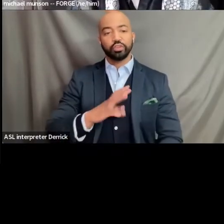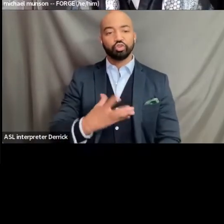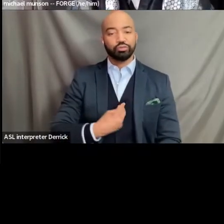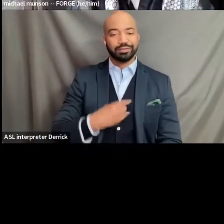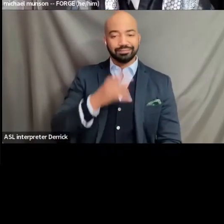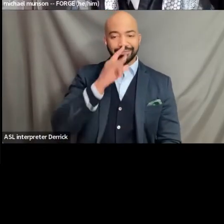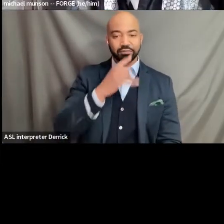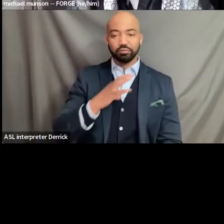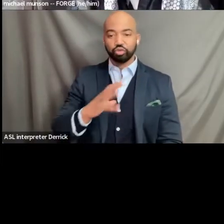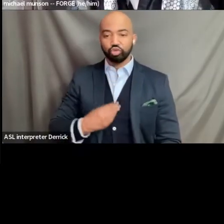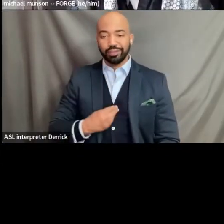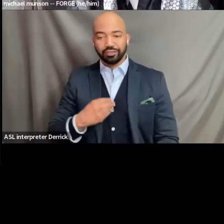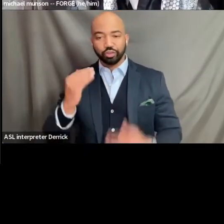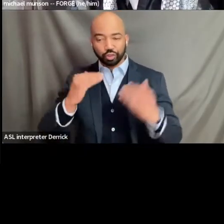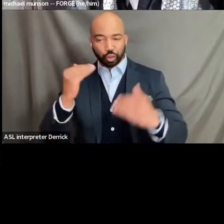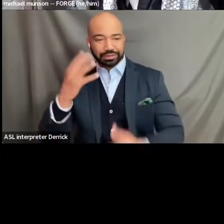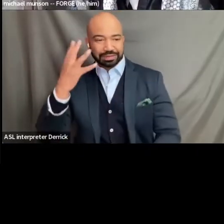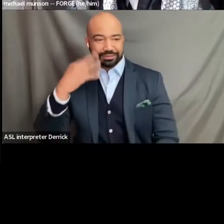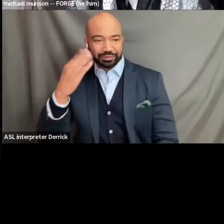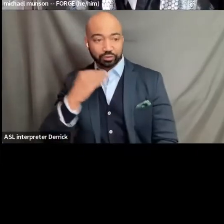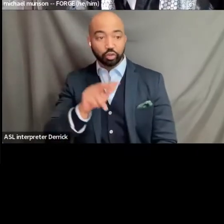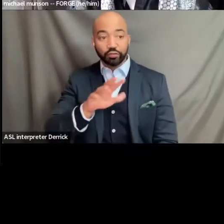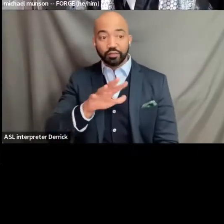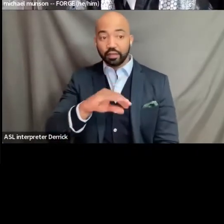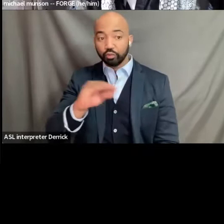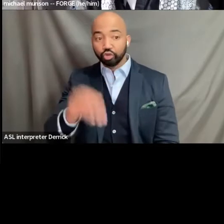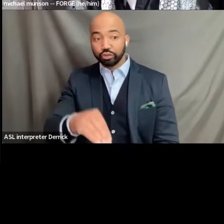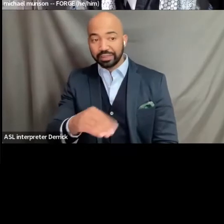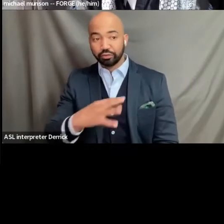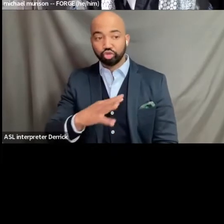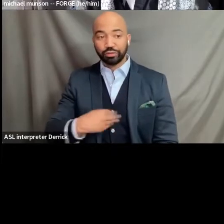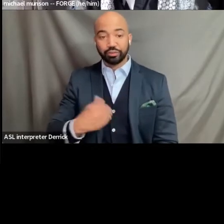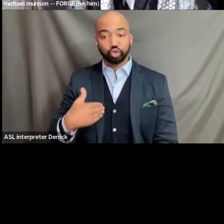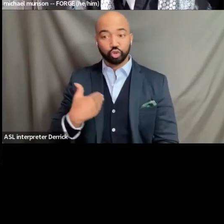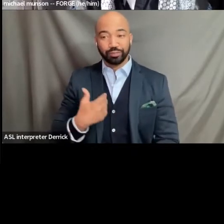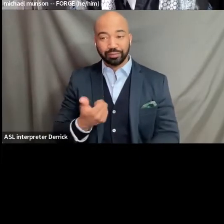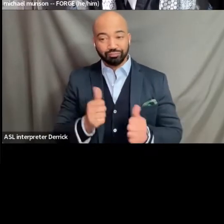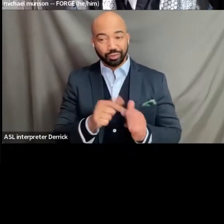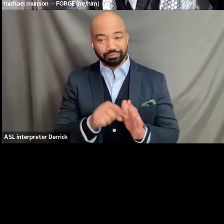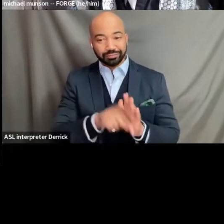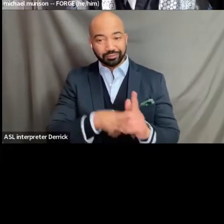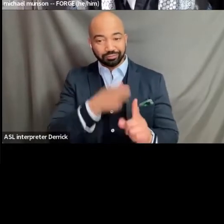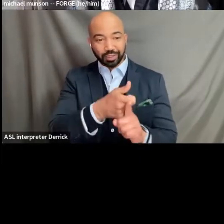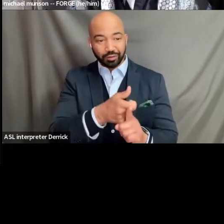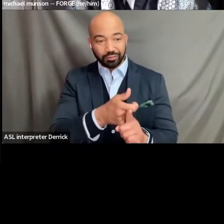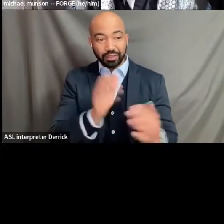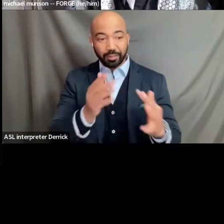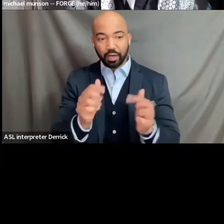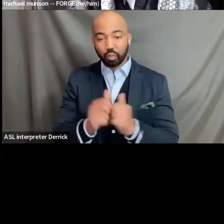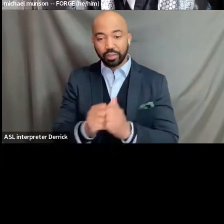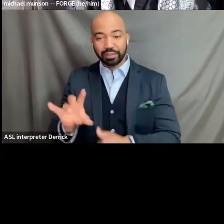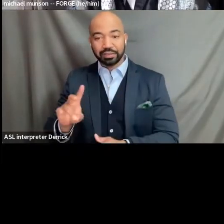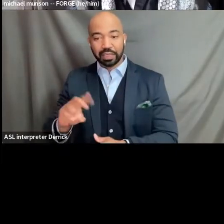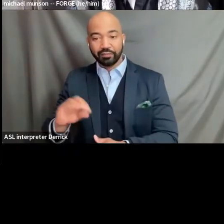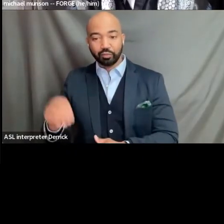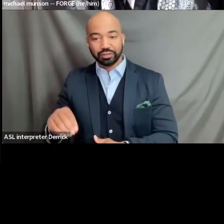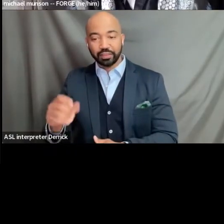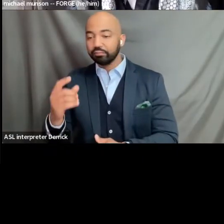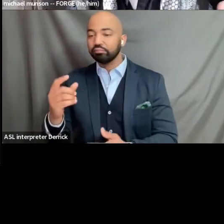So around 35% of trans youth have attempted suicide and that's compared to seven percent of non-trans youth.